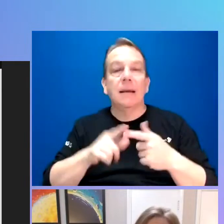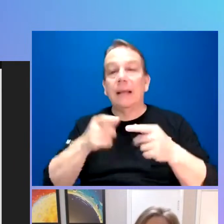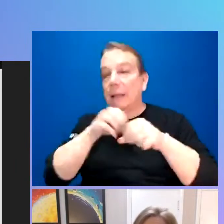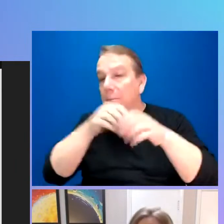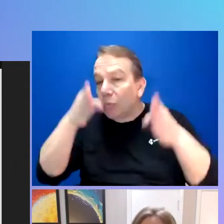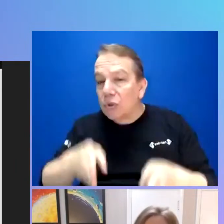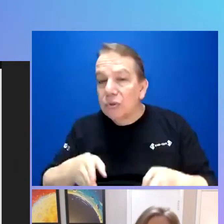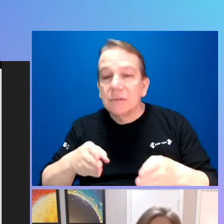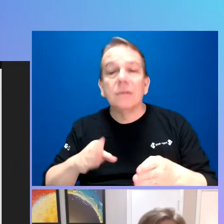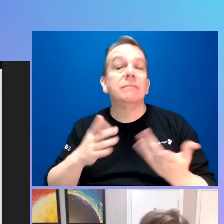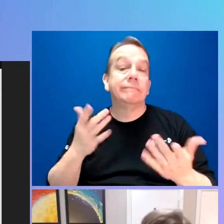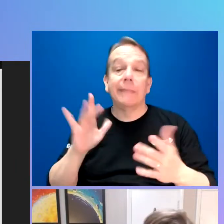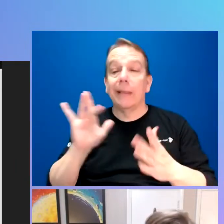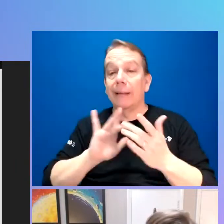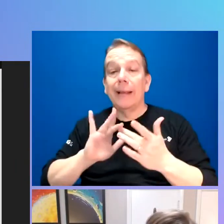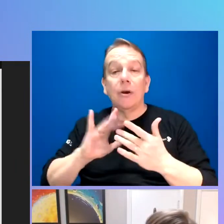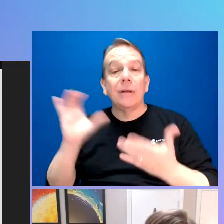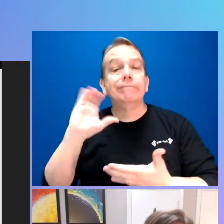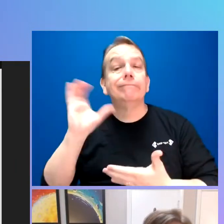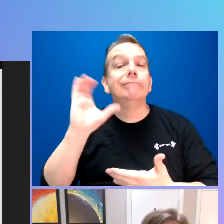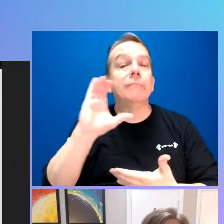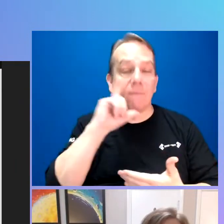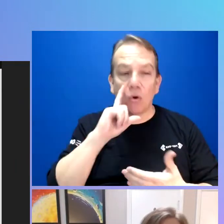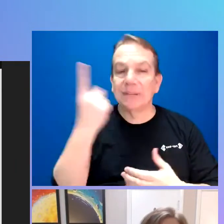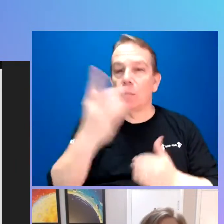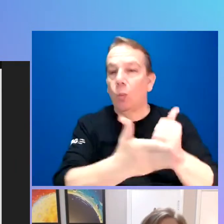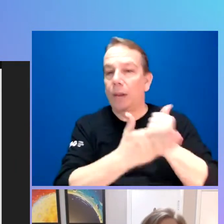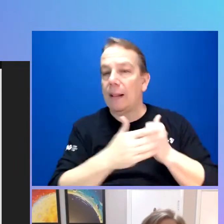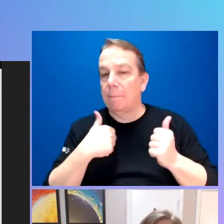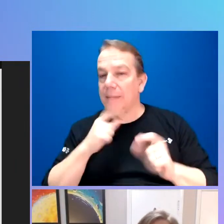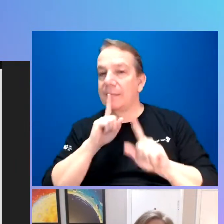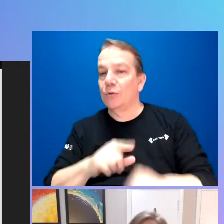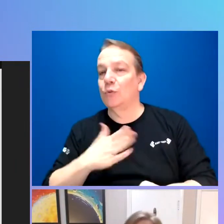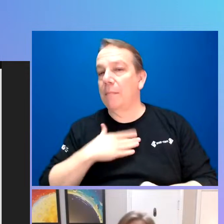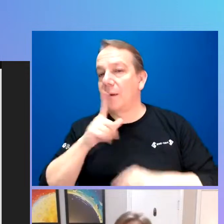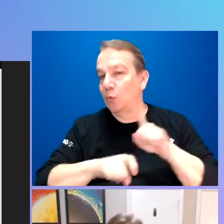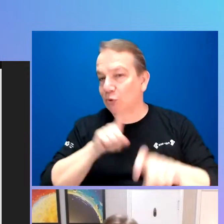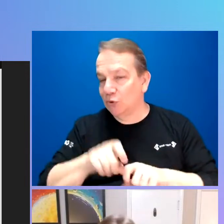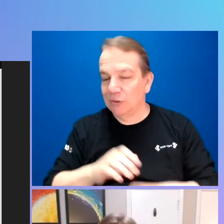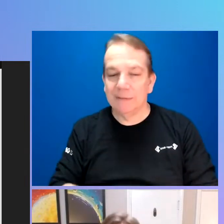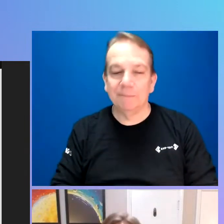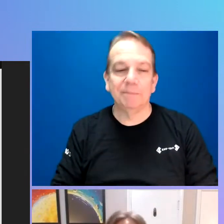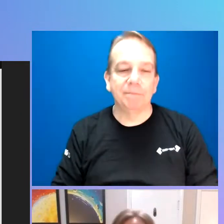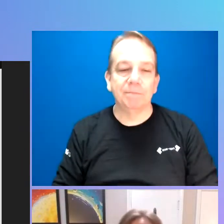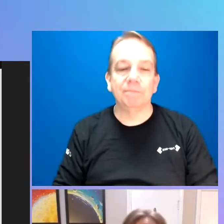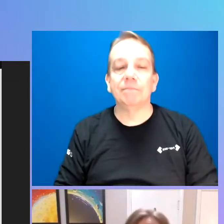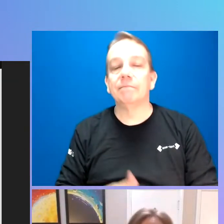searches to help answer my questions. As so let's say maybe